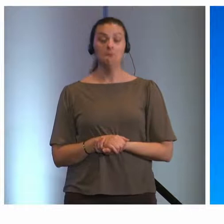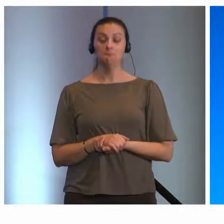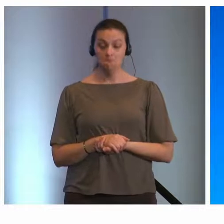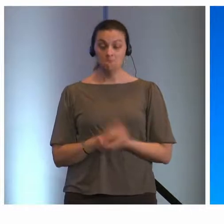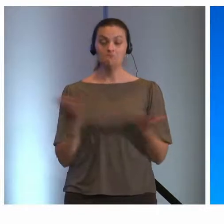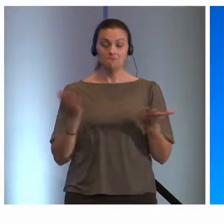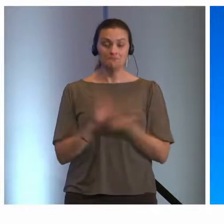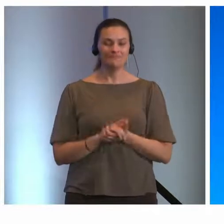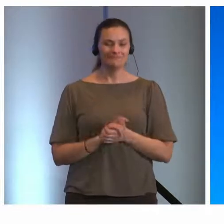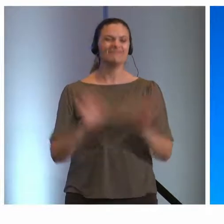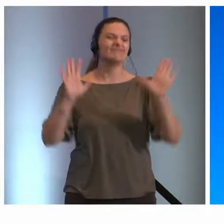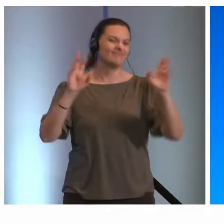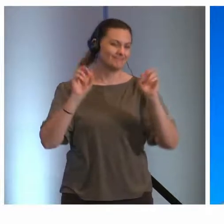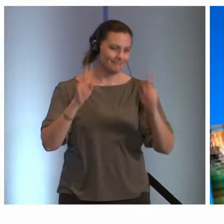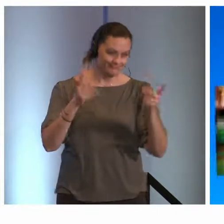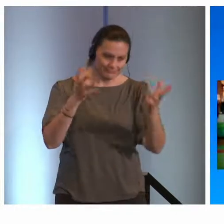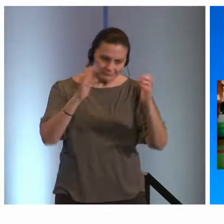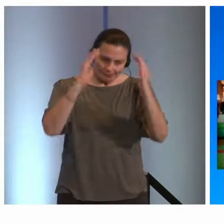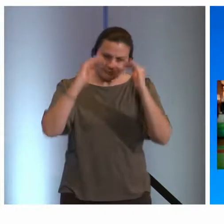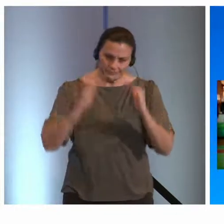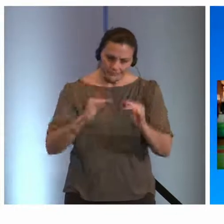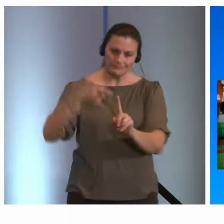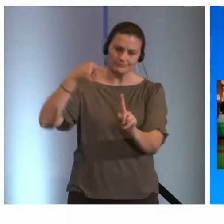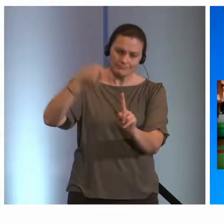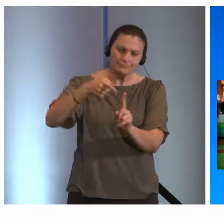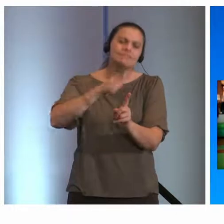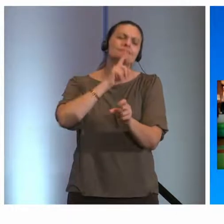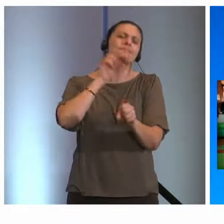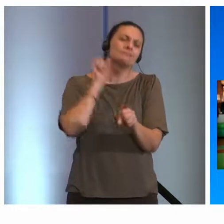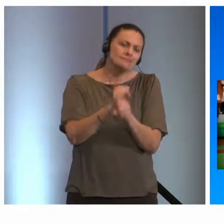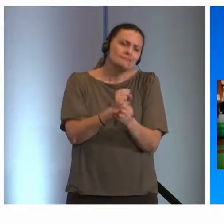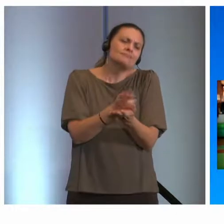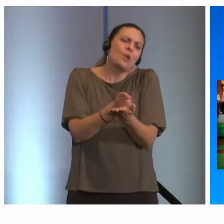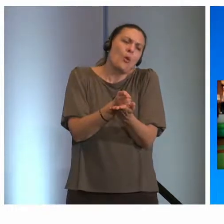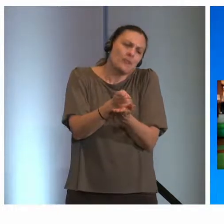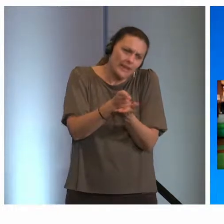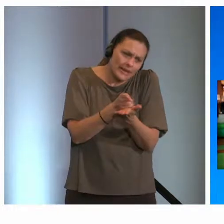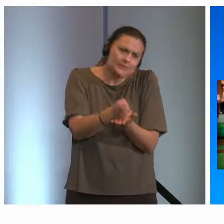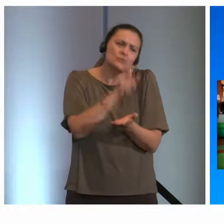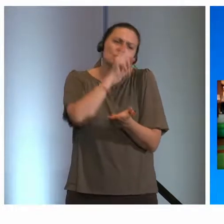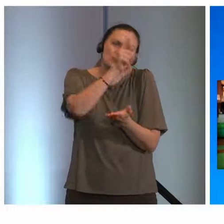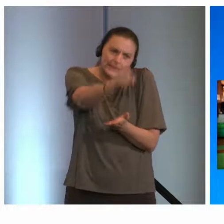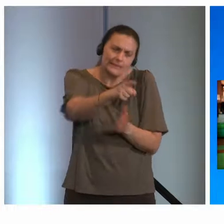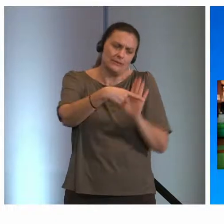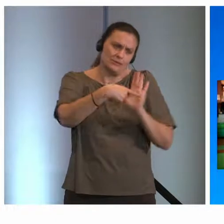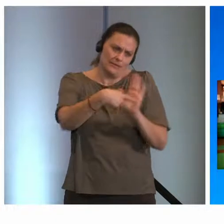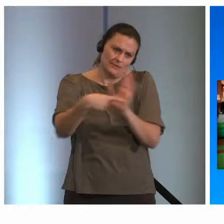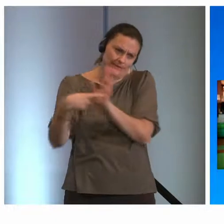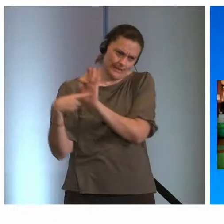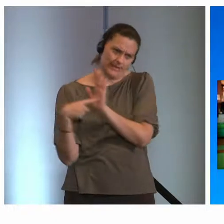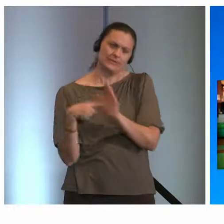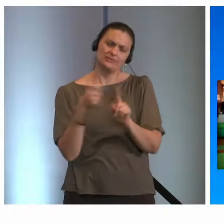It's another miracle! And the dog is gone apparently. So I wanted to talk, further about authentic